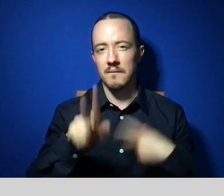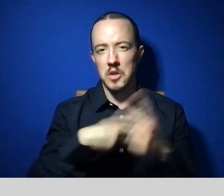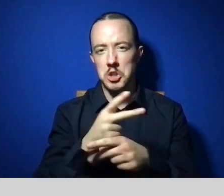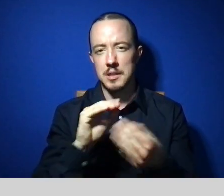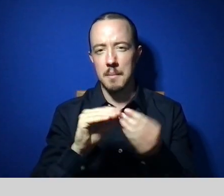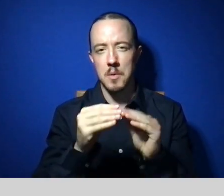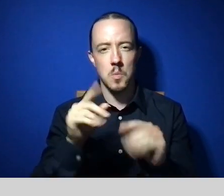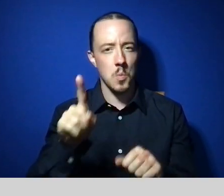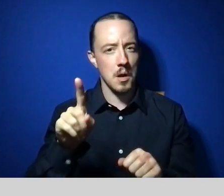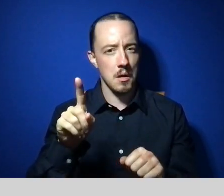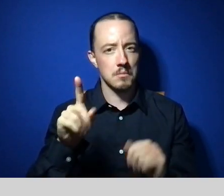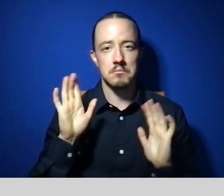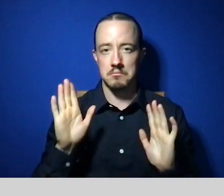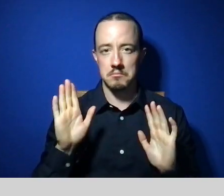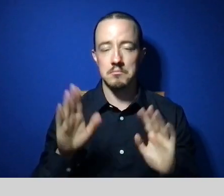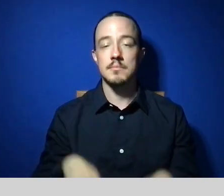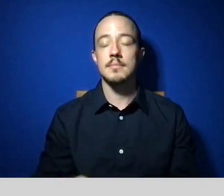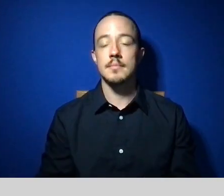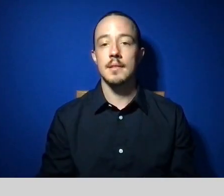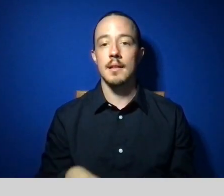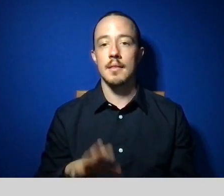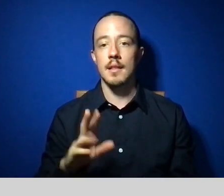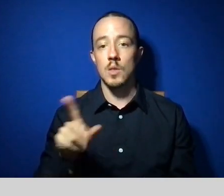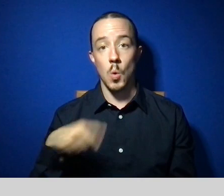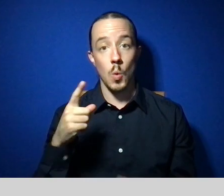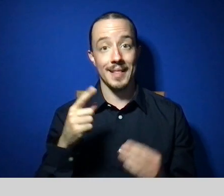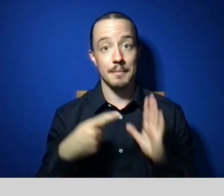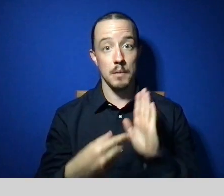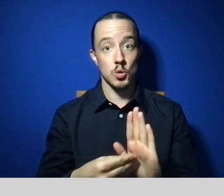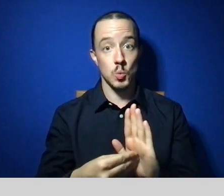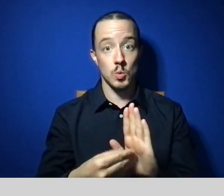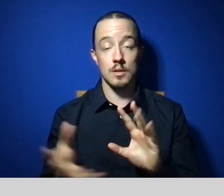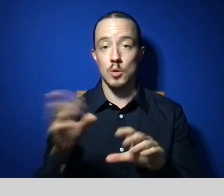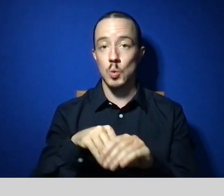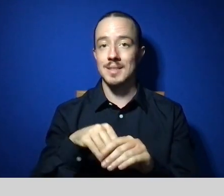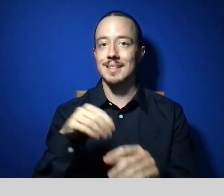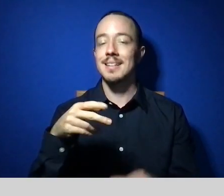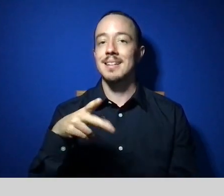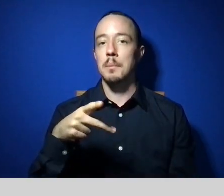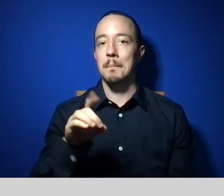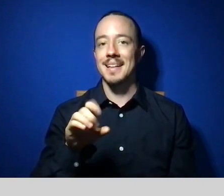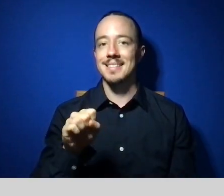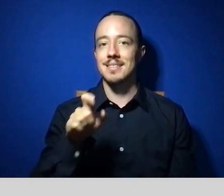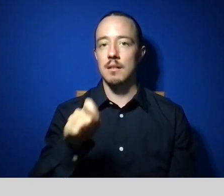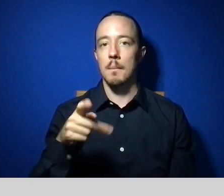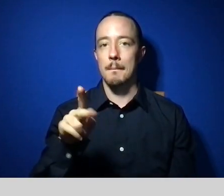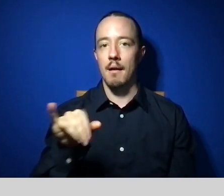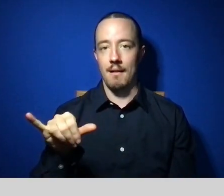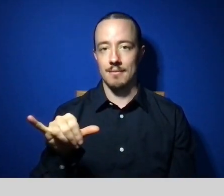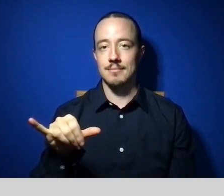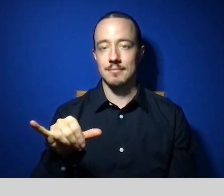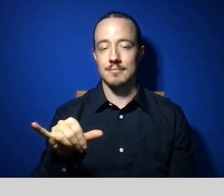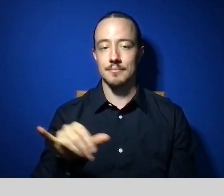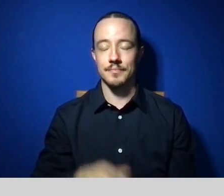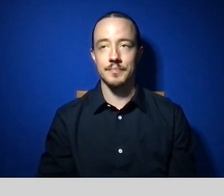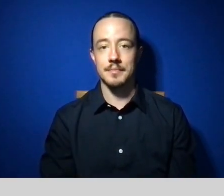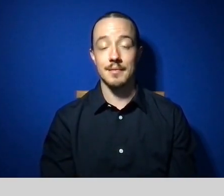And the only module I'm going to include is that pids.py file I just created. So now in here we have two files, pid.py,